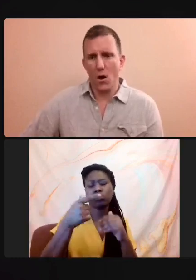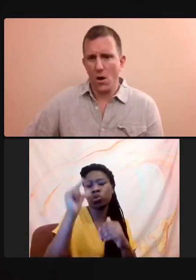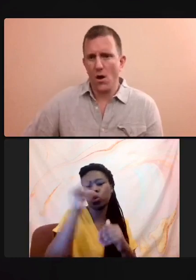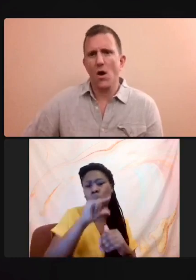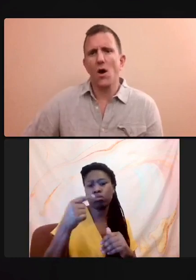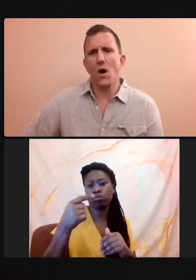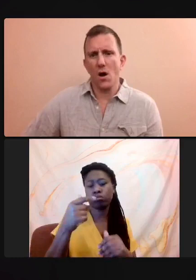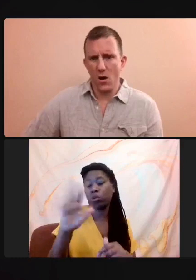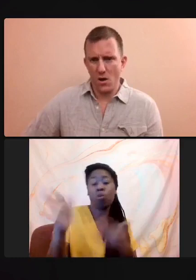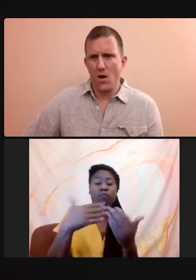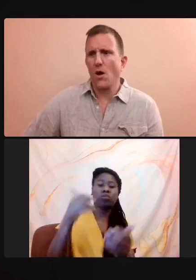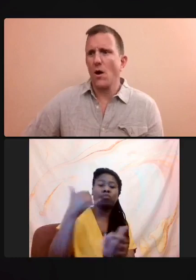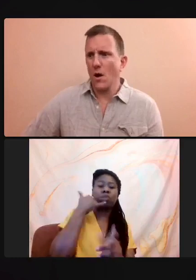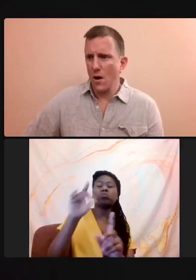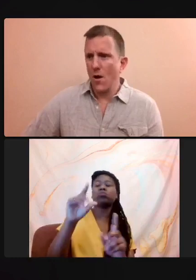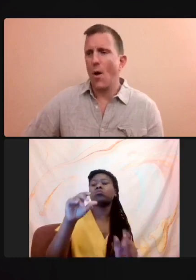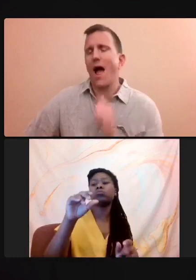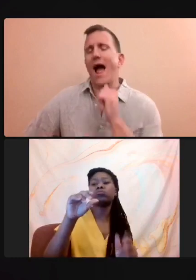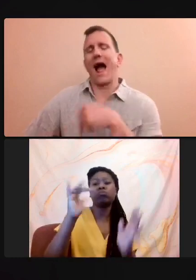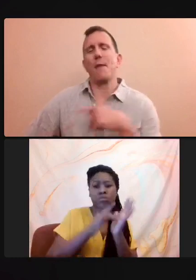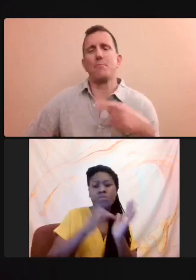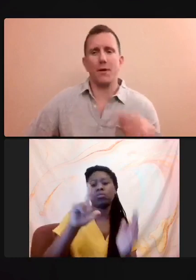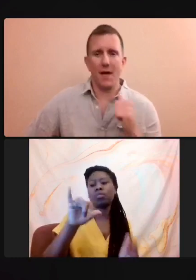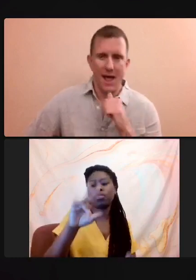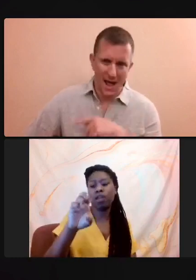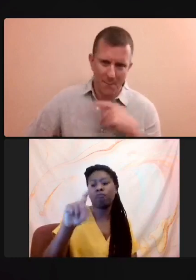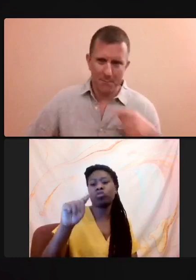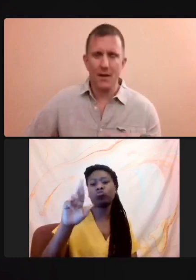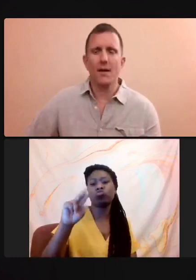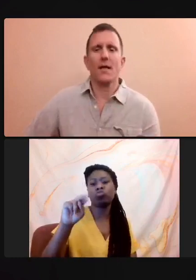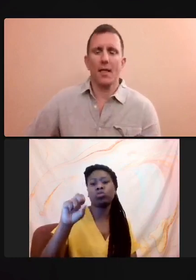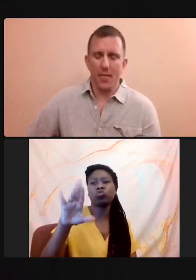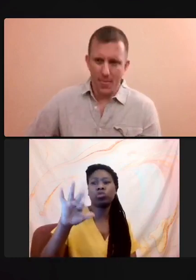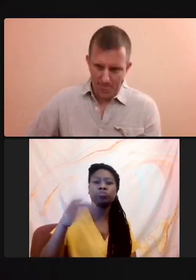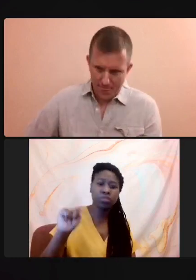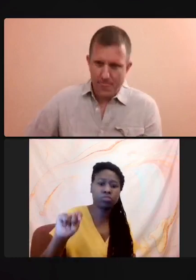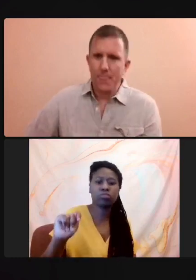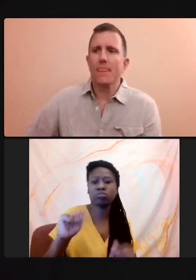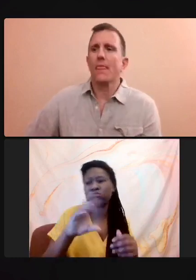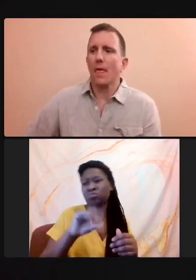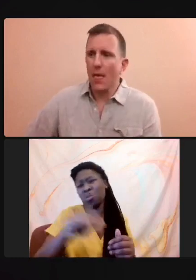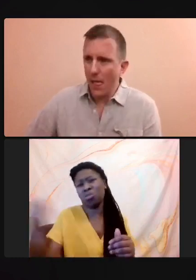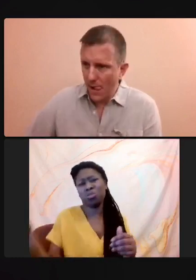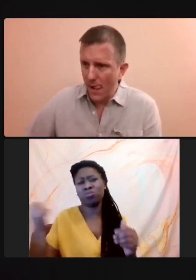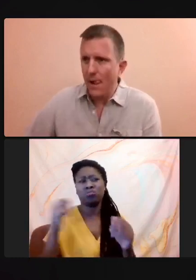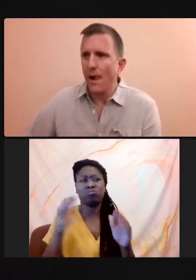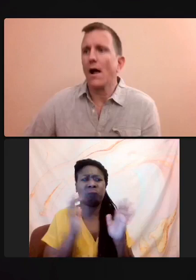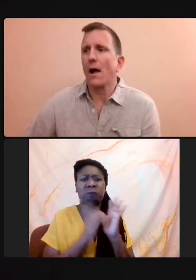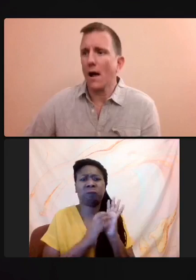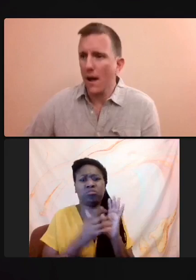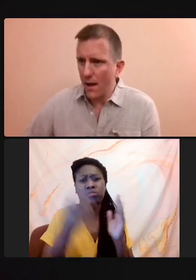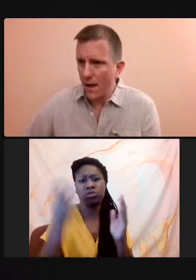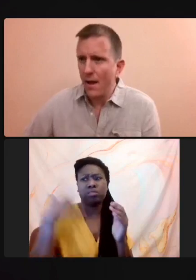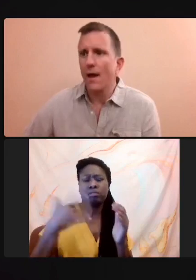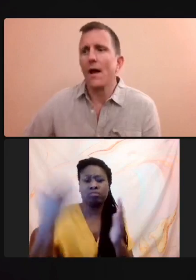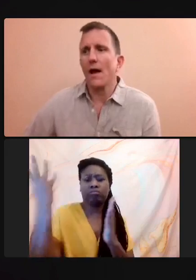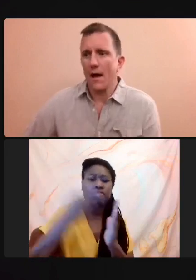And I'm sure that there are other folks out there who have more ideas about how to make that work.